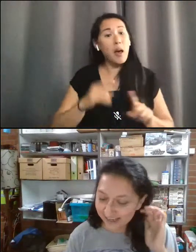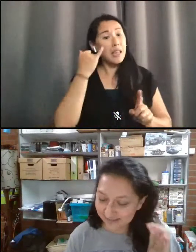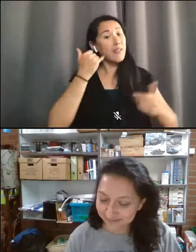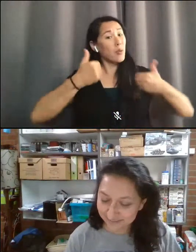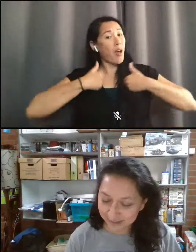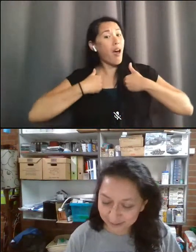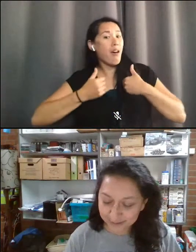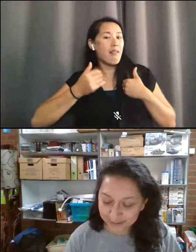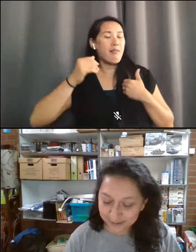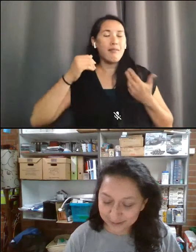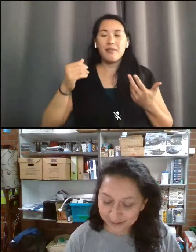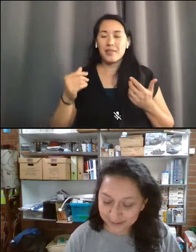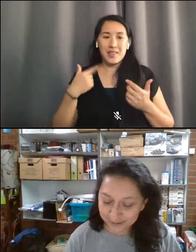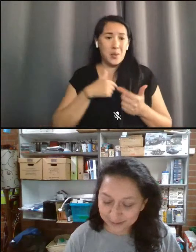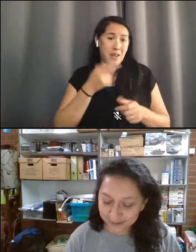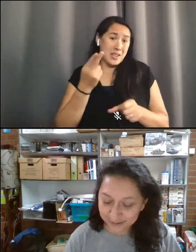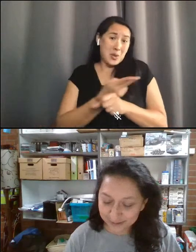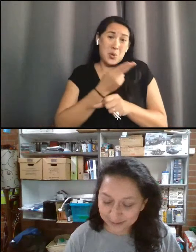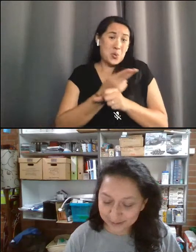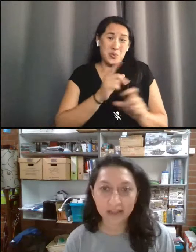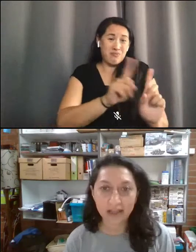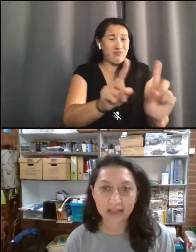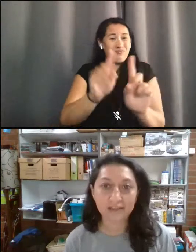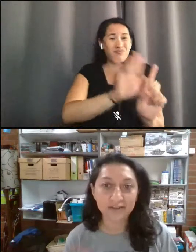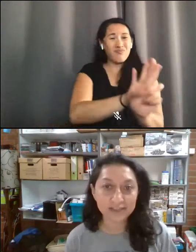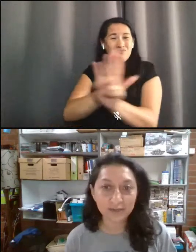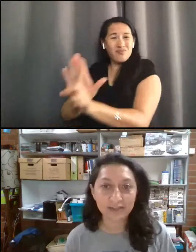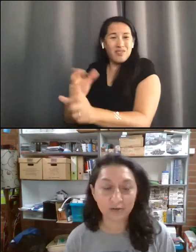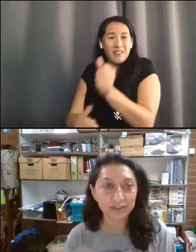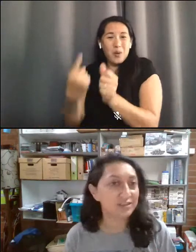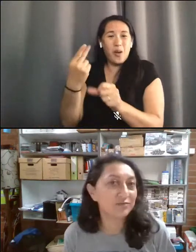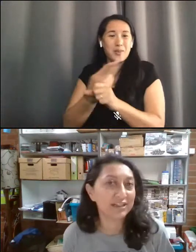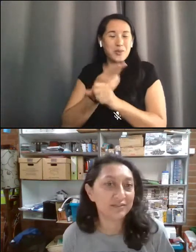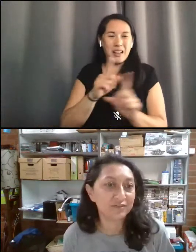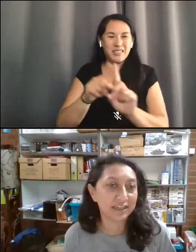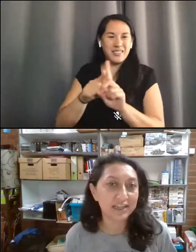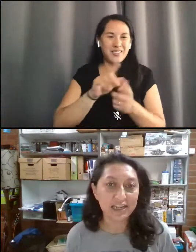um we all use it really really differently and the reason we can all use it really differently